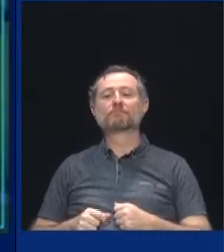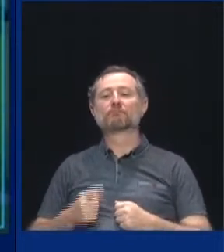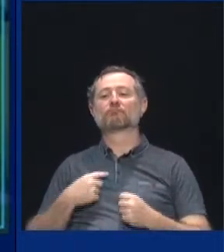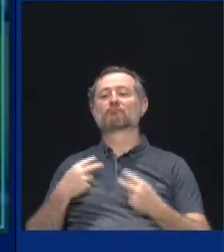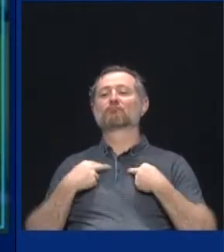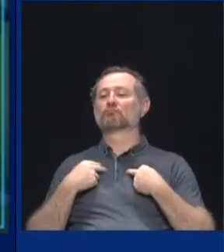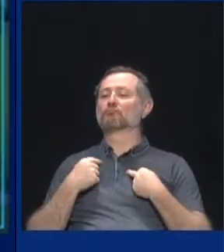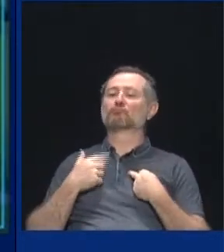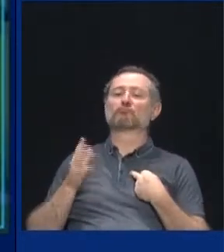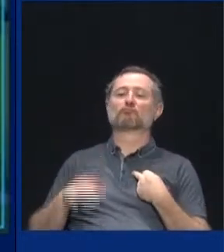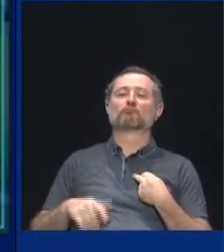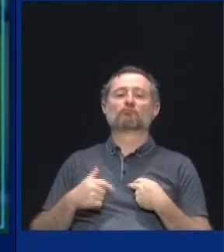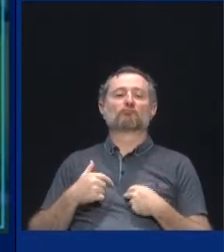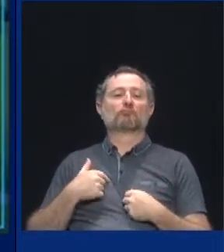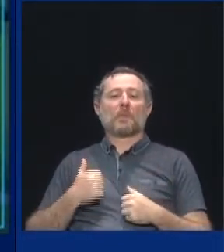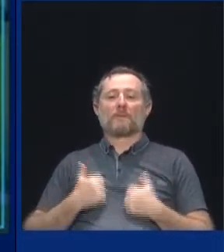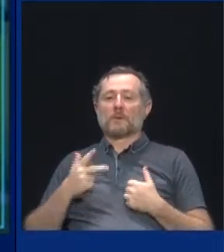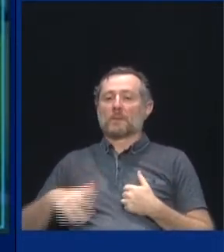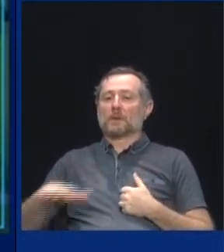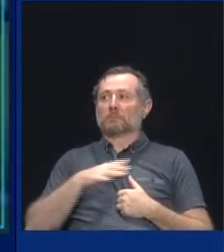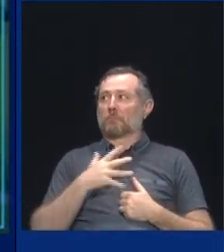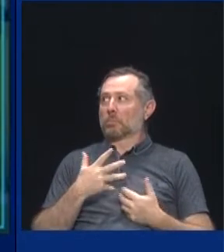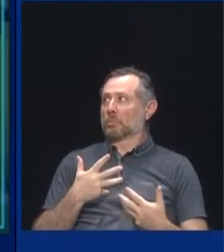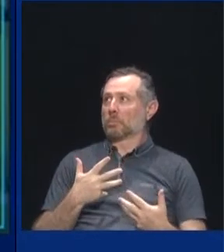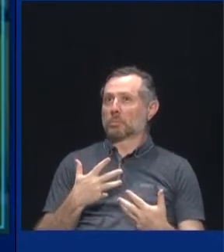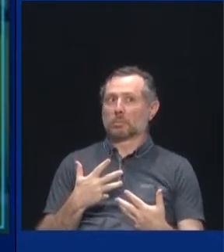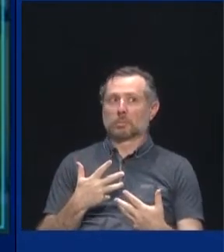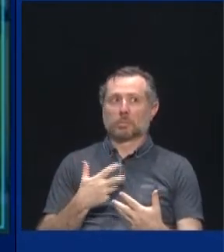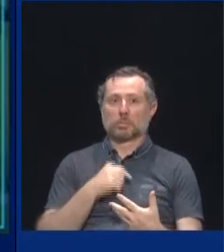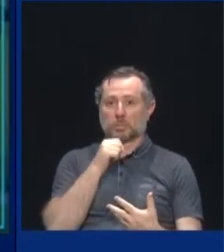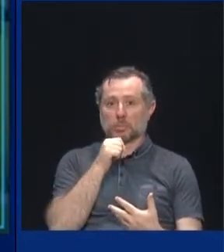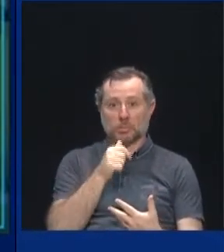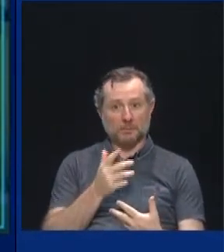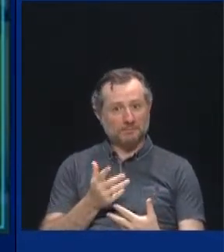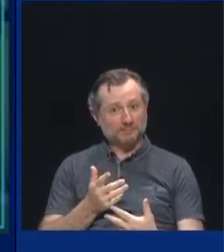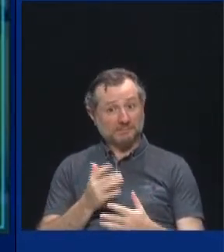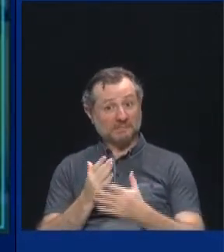ISSUE, WHATEVER IT IS, YOU ARE NEVER GOING TO SOLVE IT. AND YOU ARE CONDEMNED TO LIVING